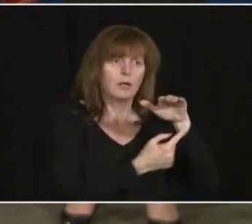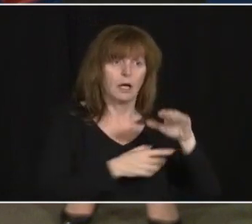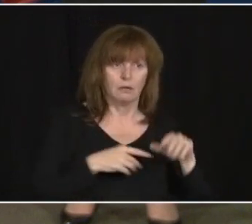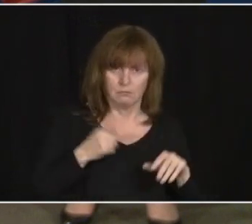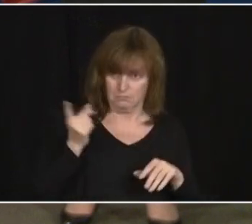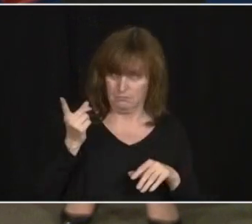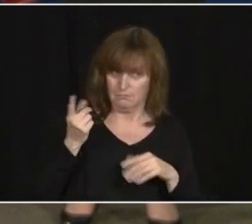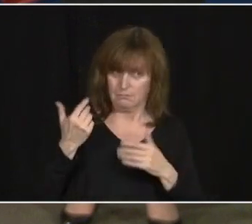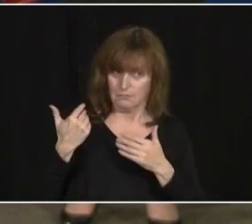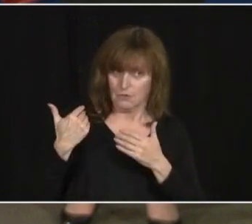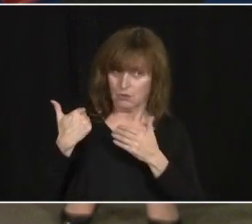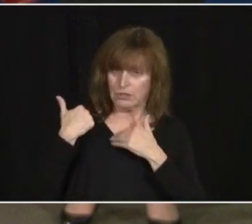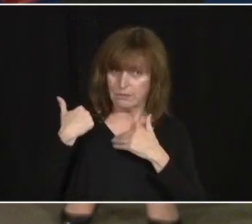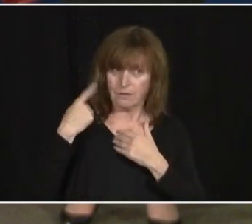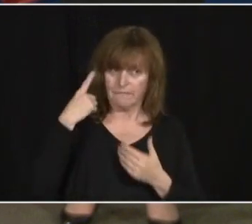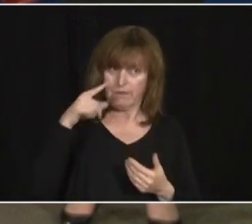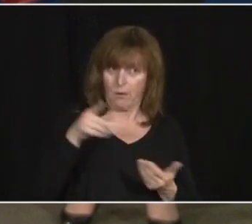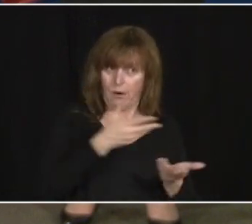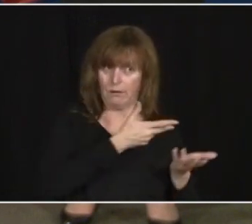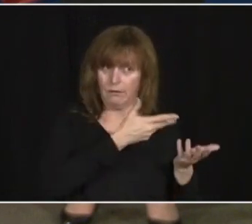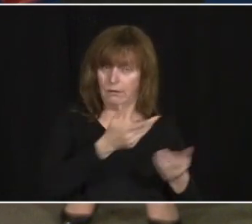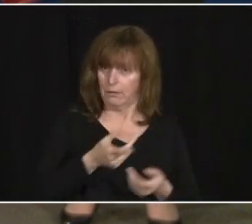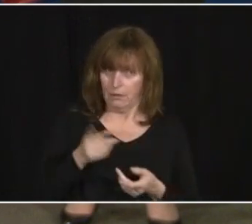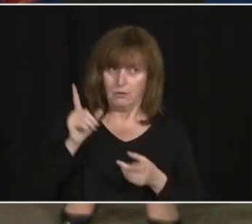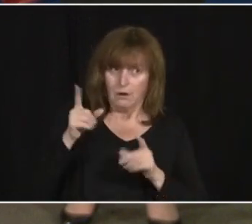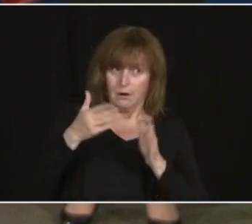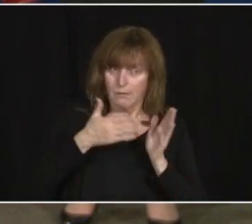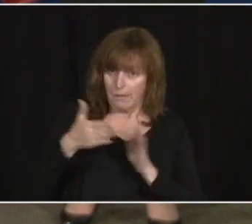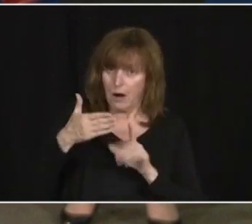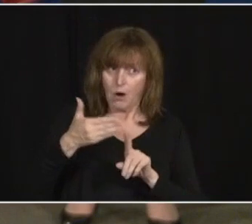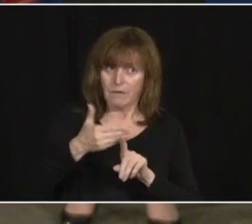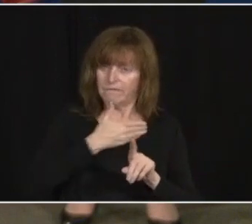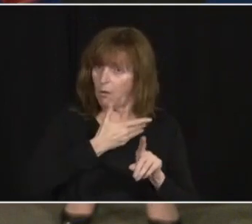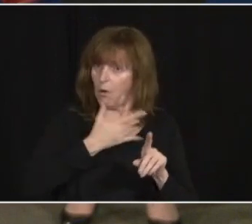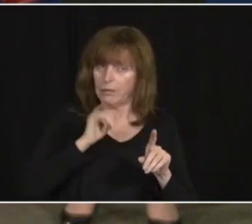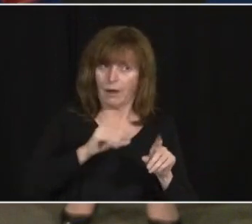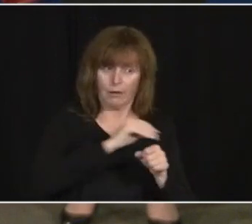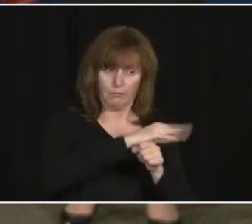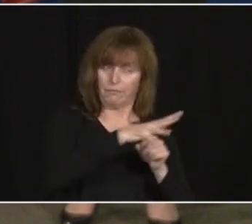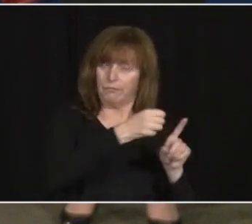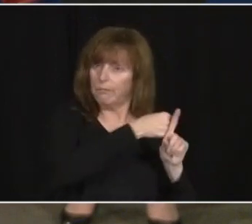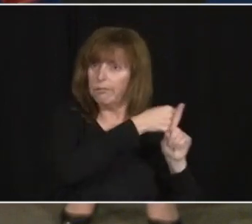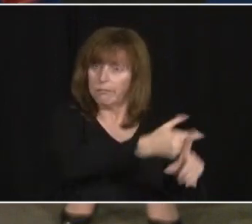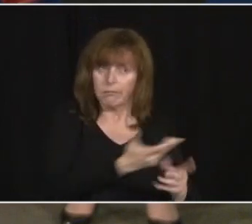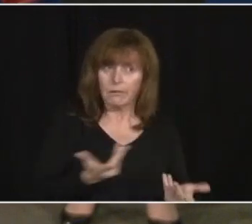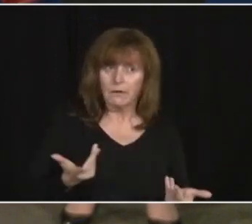responsibility for the outbreak in the long-term care homes and should you have been better prepared for the outbreaks.